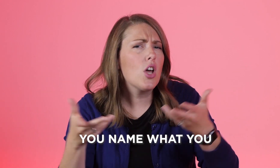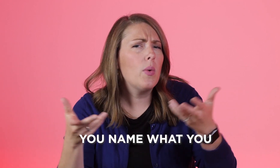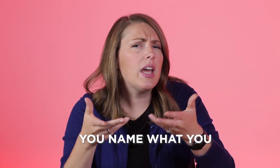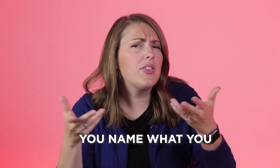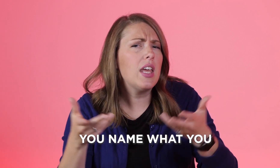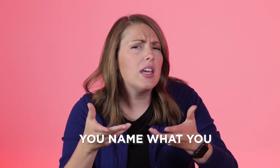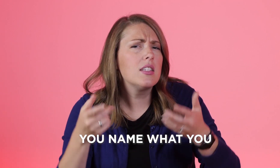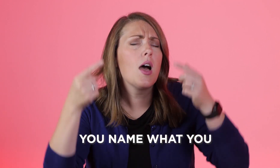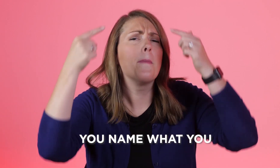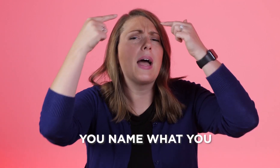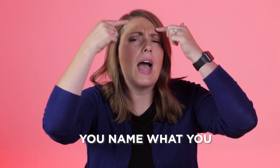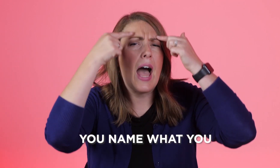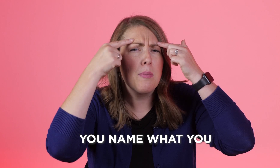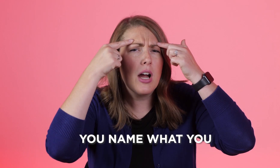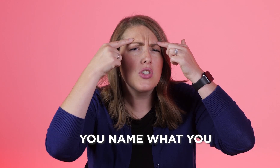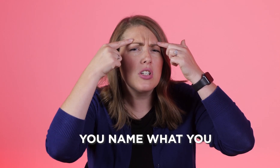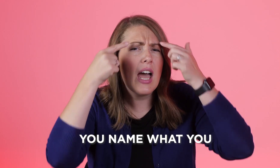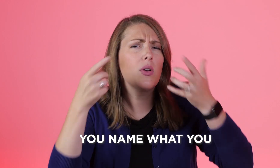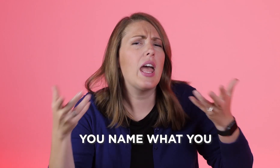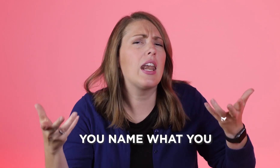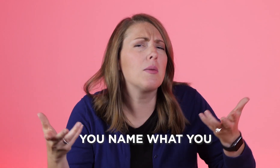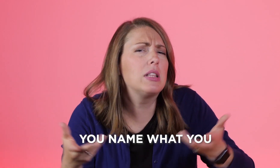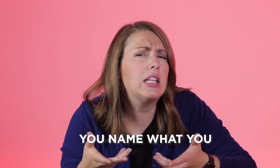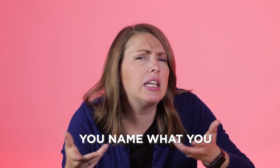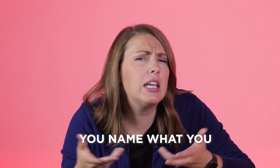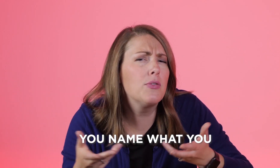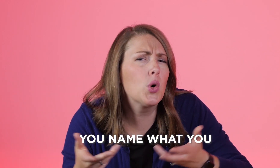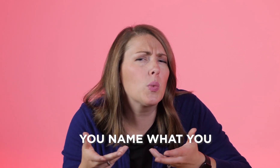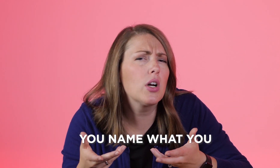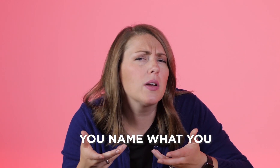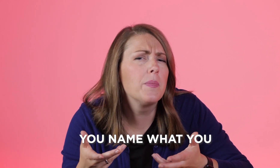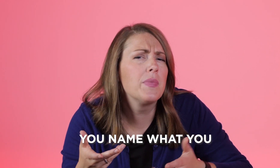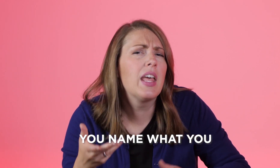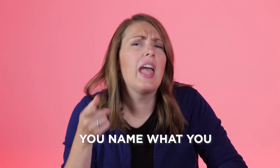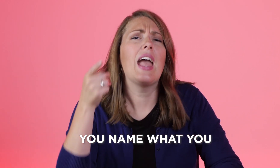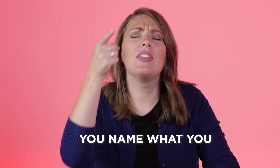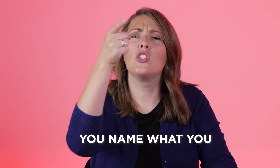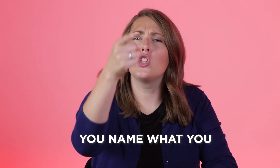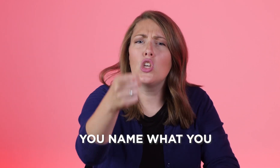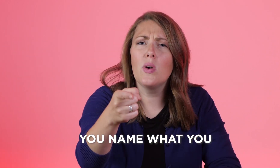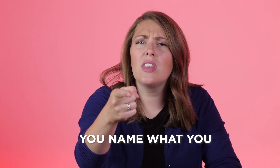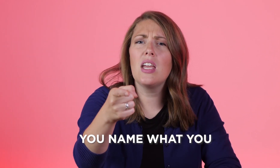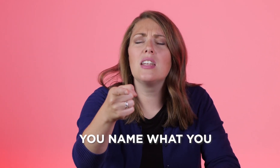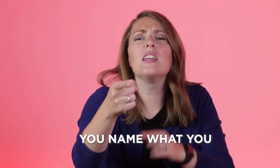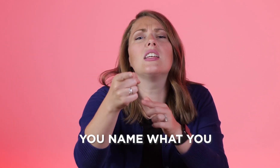going at the end my eyebrows are down and i'm leaning forward and this u at the end